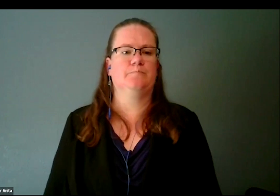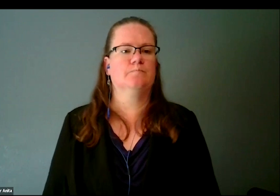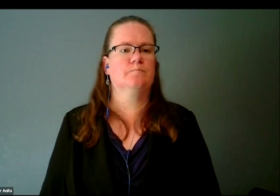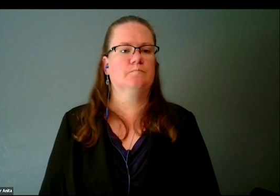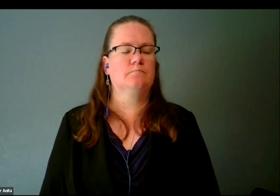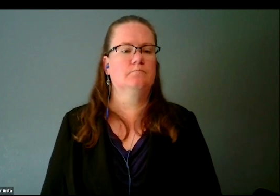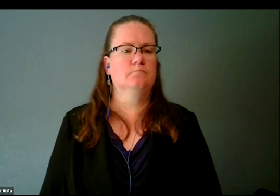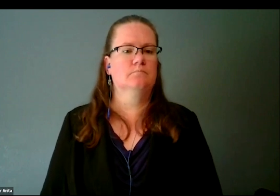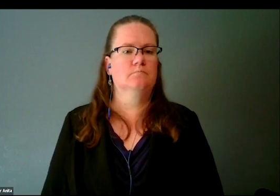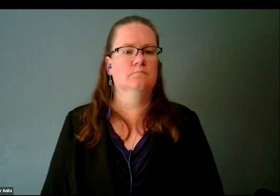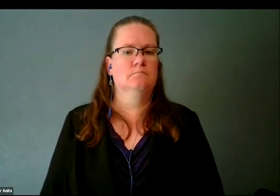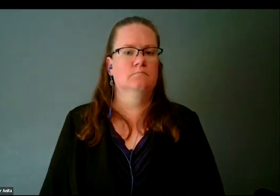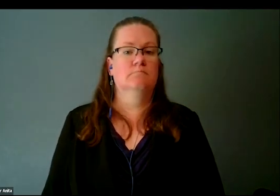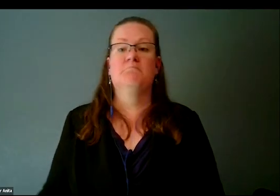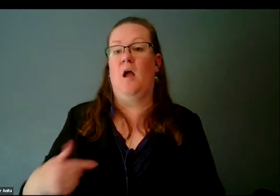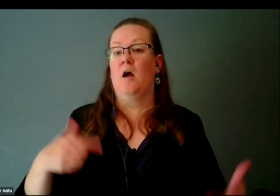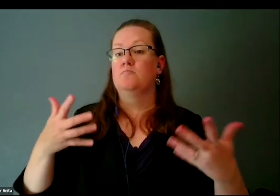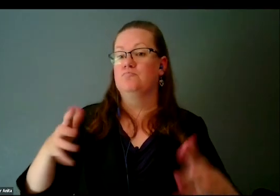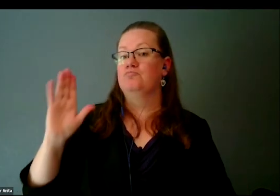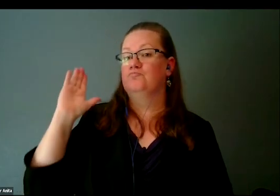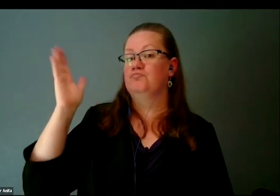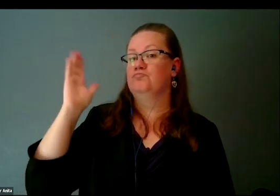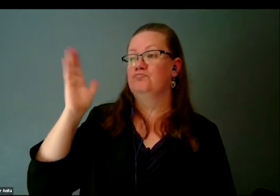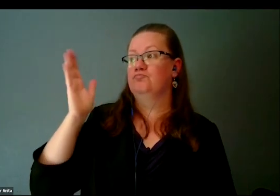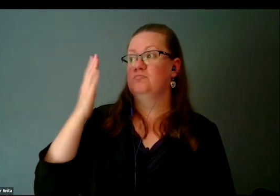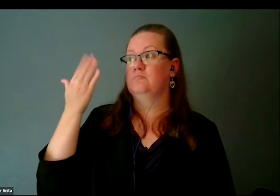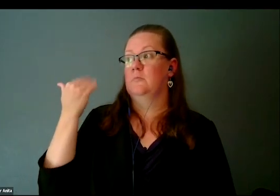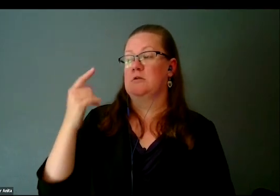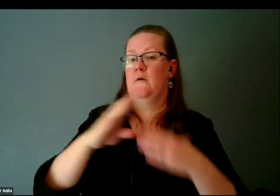I gave a presentation this fall-- excuse me, this spring,